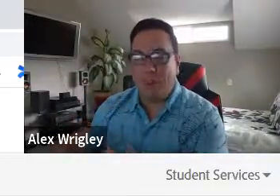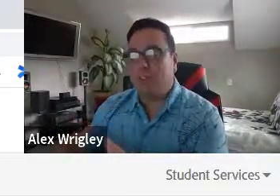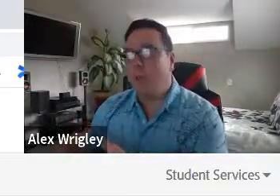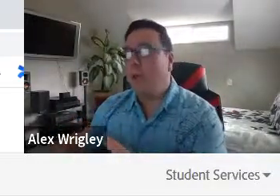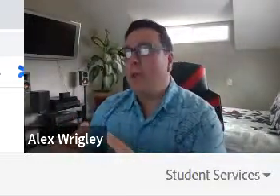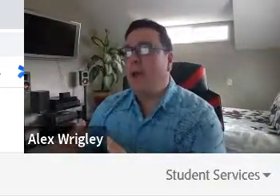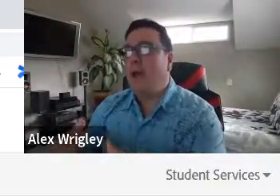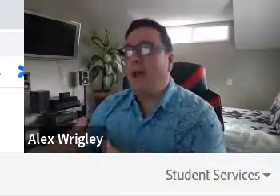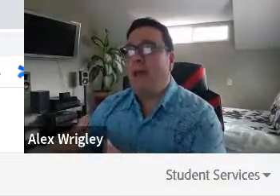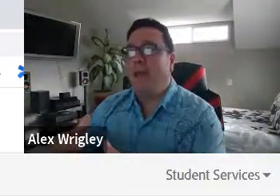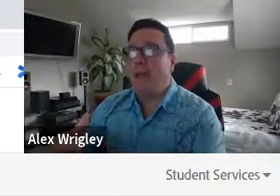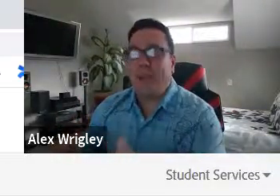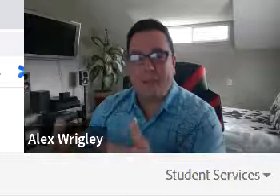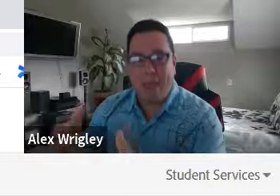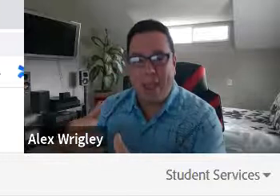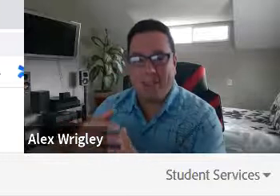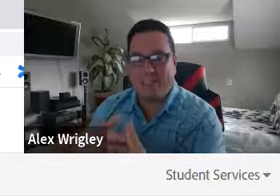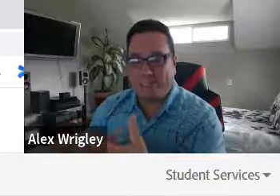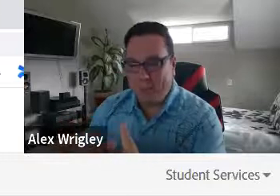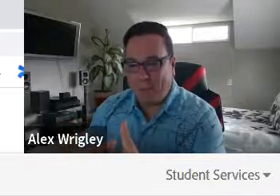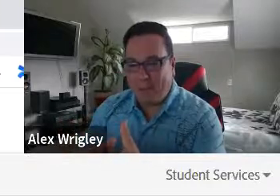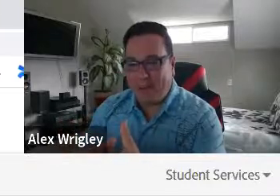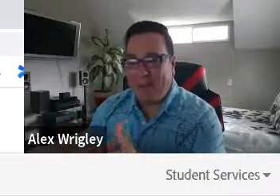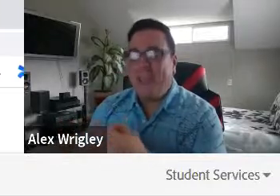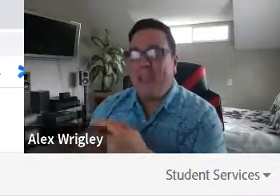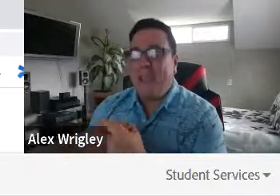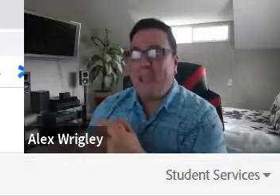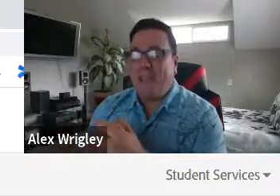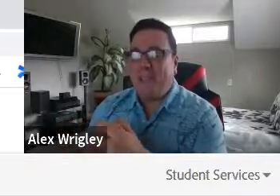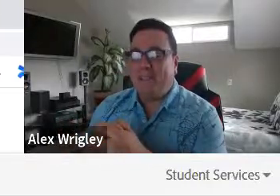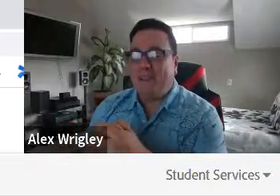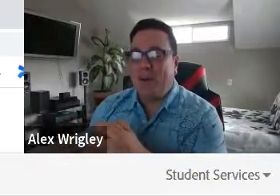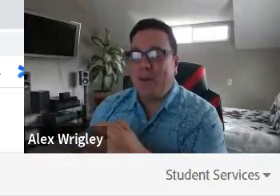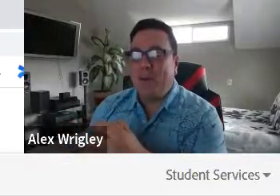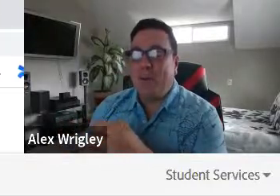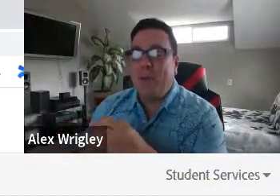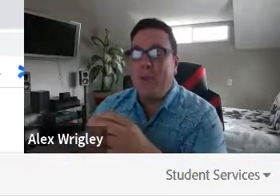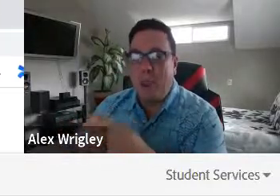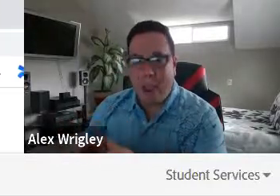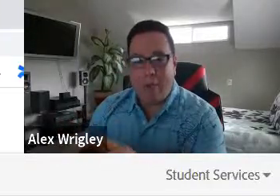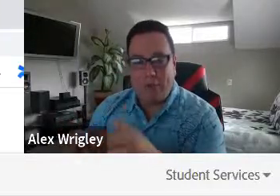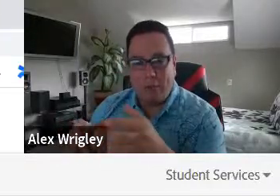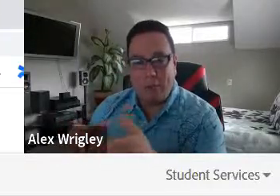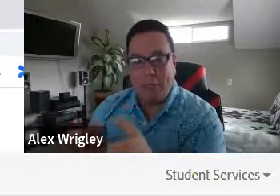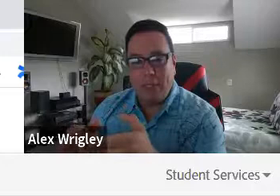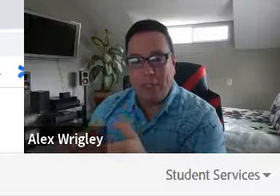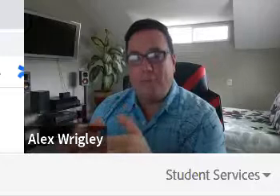And so we had to go back and disable that. And so now if you still need that